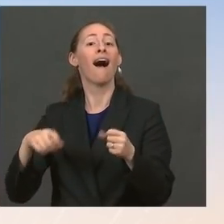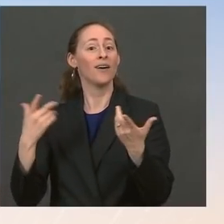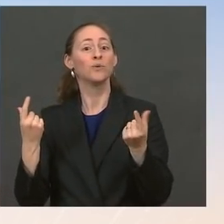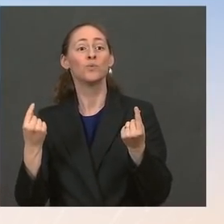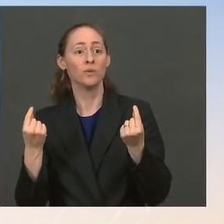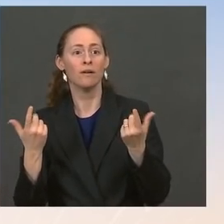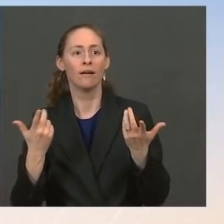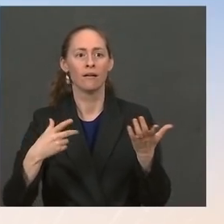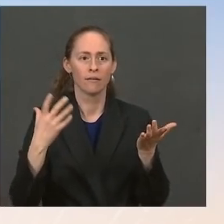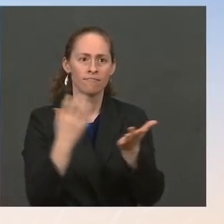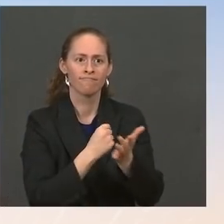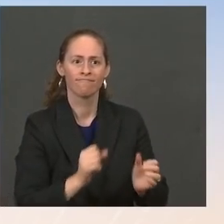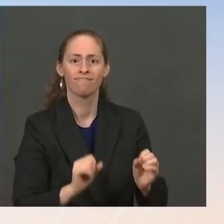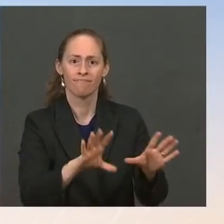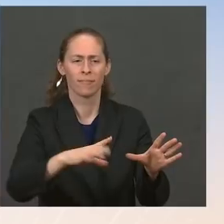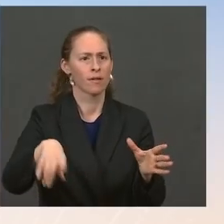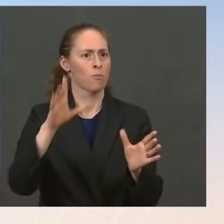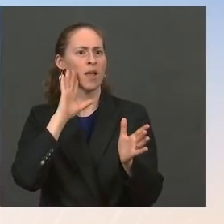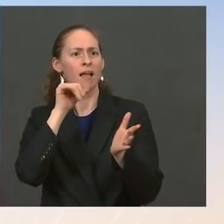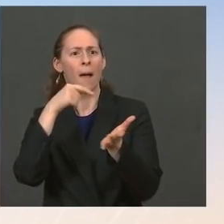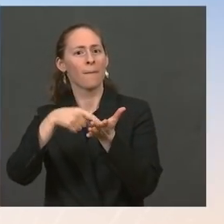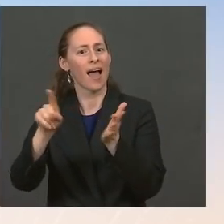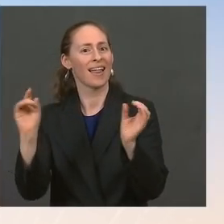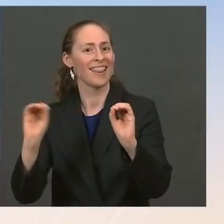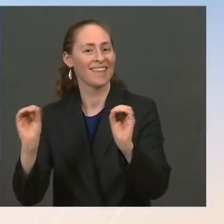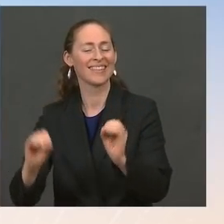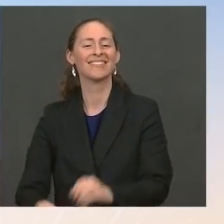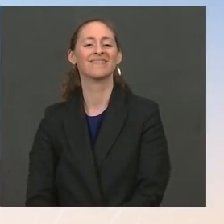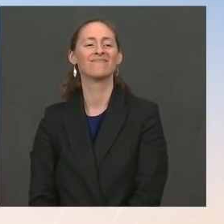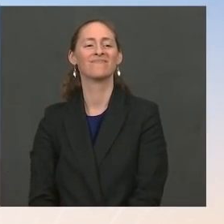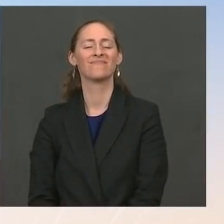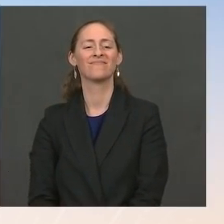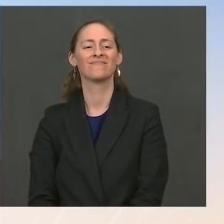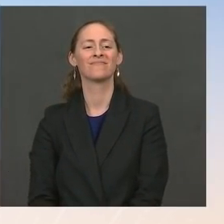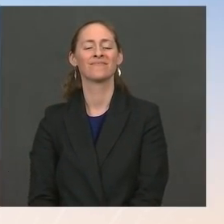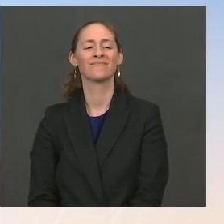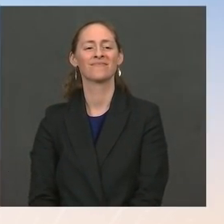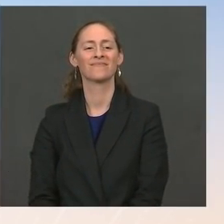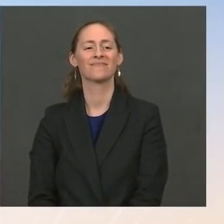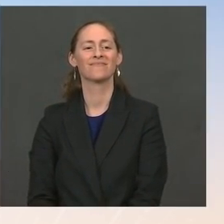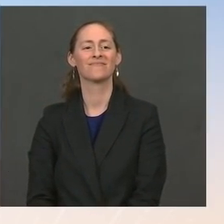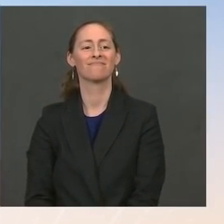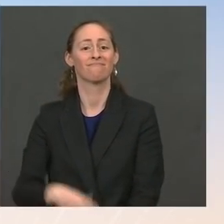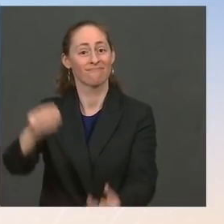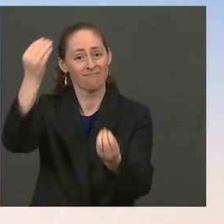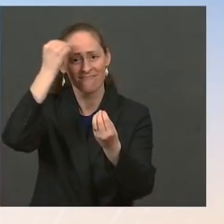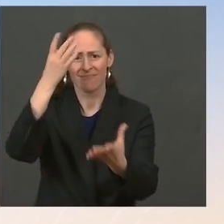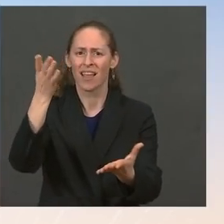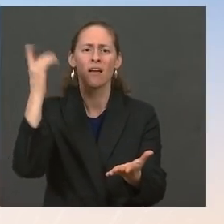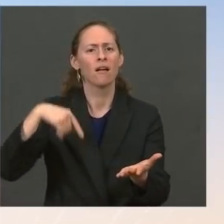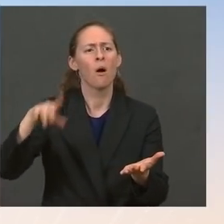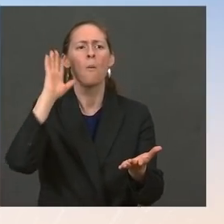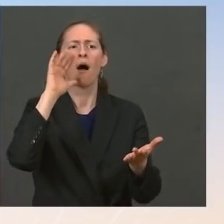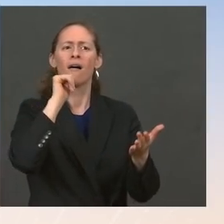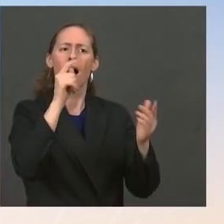of their income on childcare. Under the President's plan, no middle-income family will pay more than 7 percent of their income.